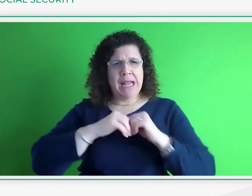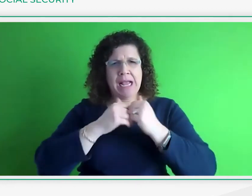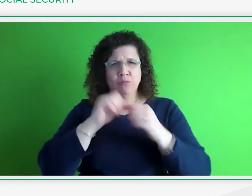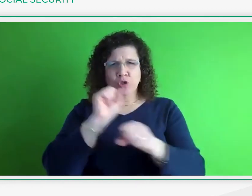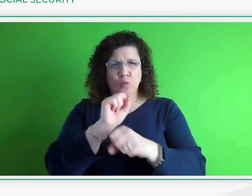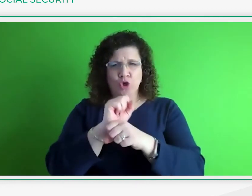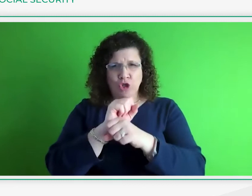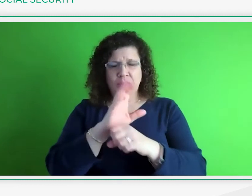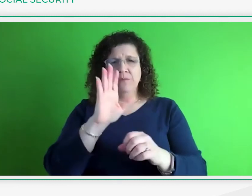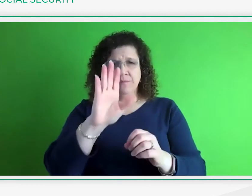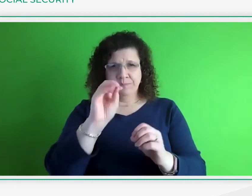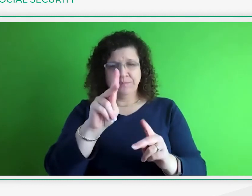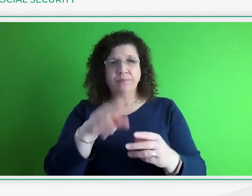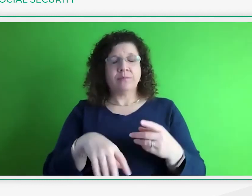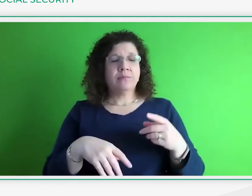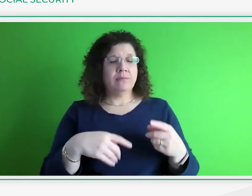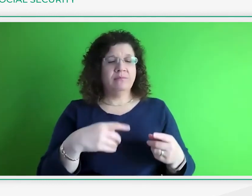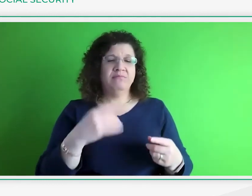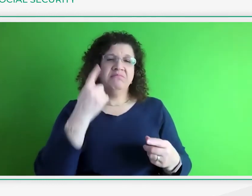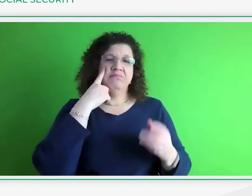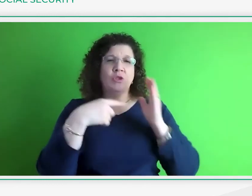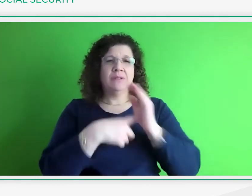I'm going to explain how that works.